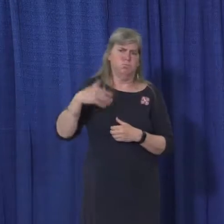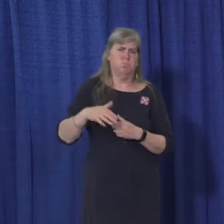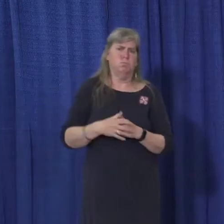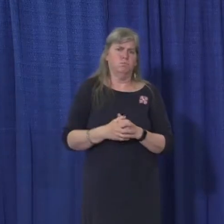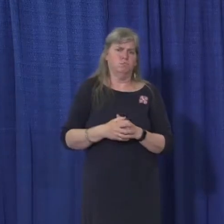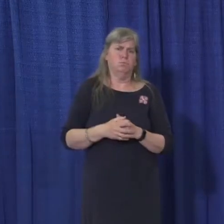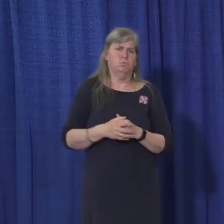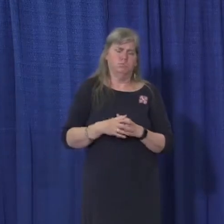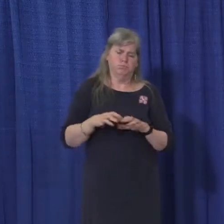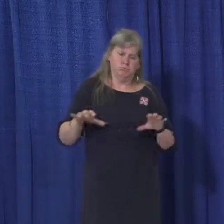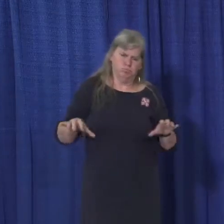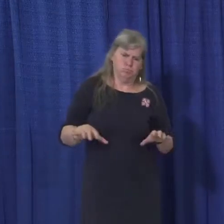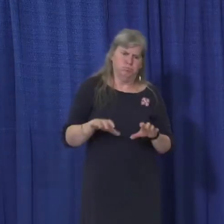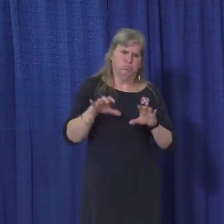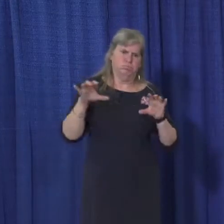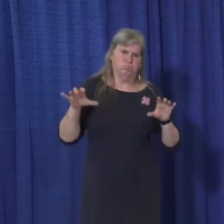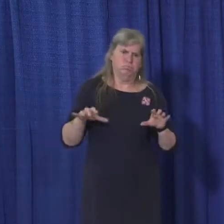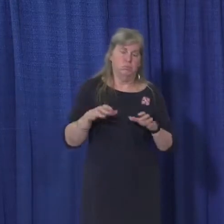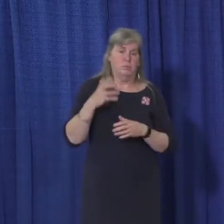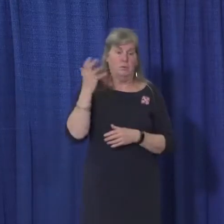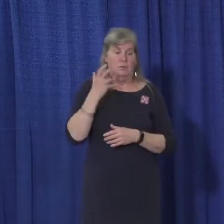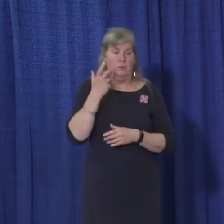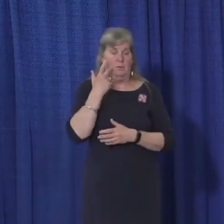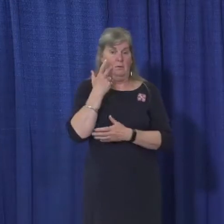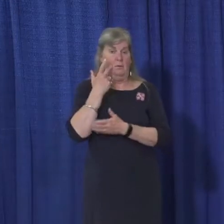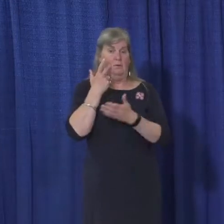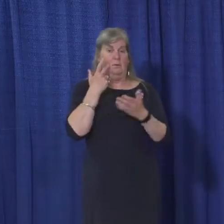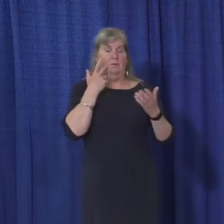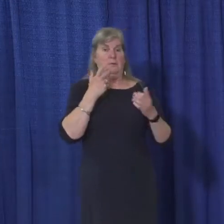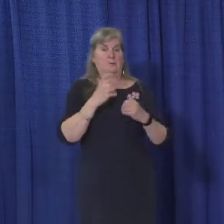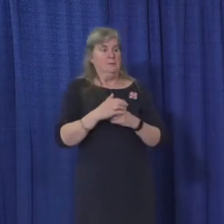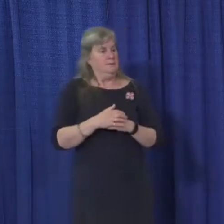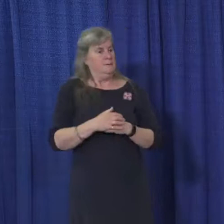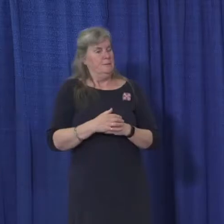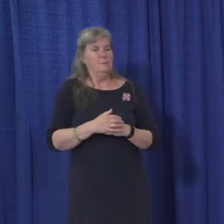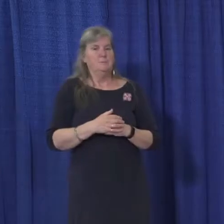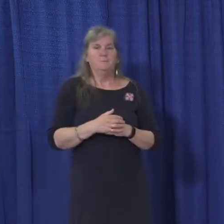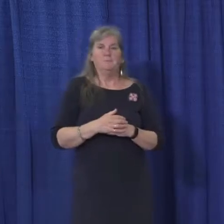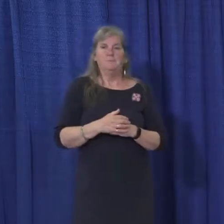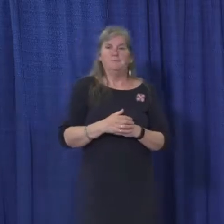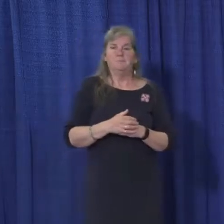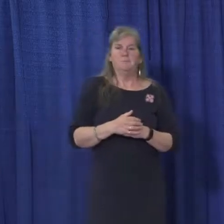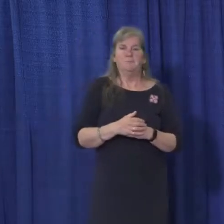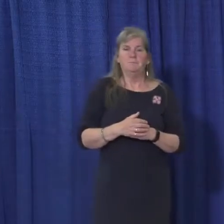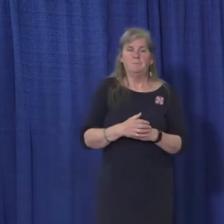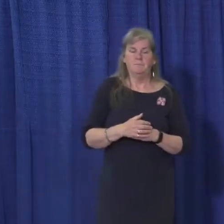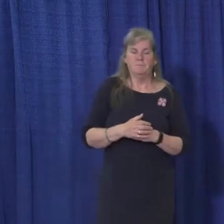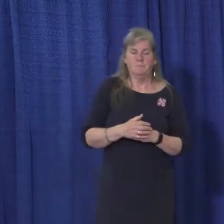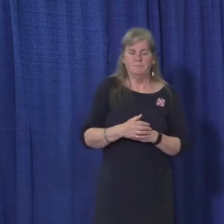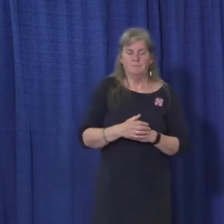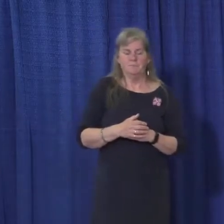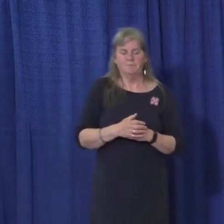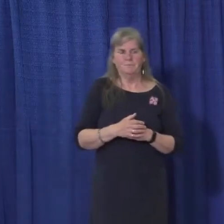And it is amazing, to see --